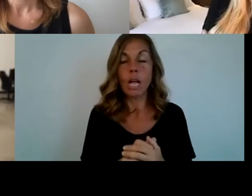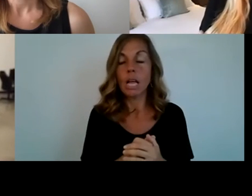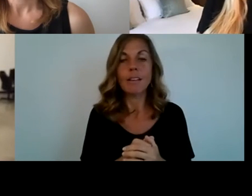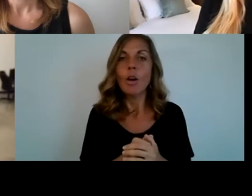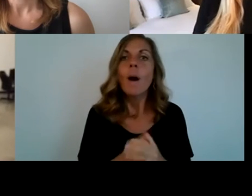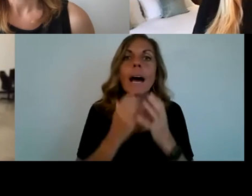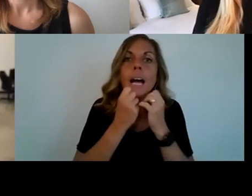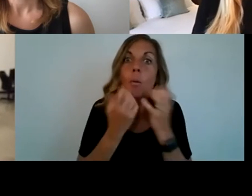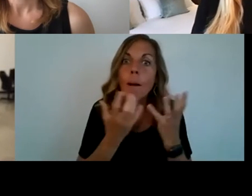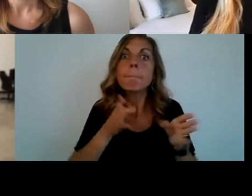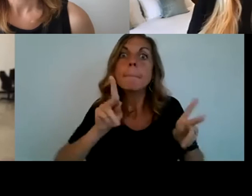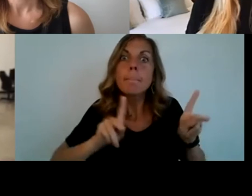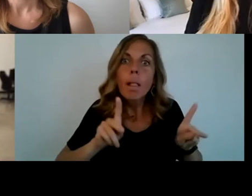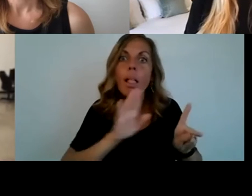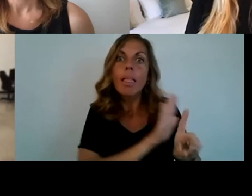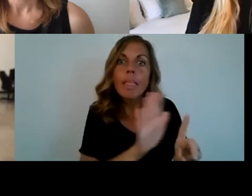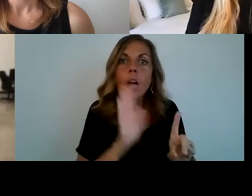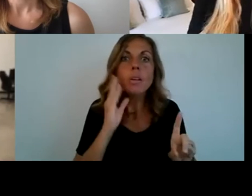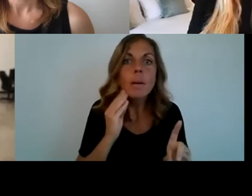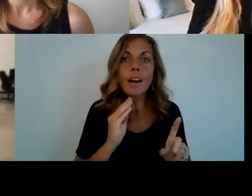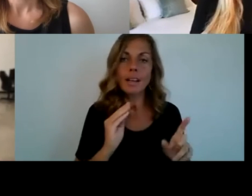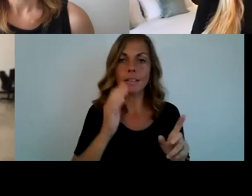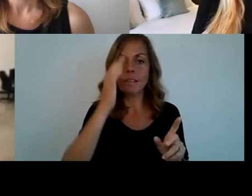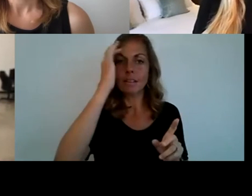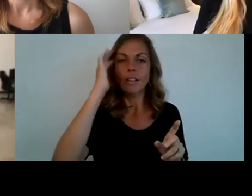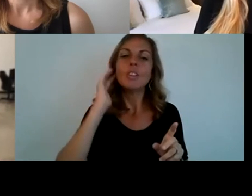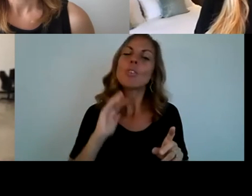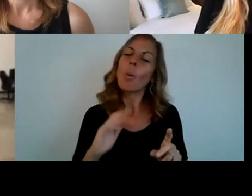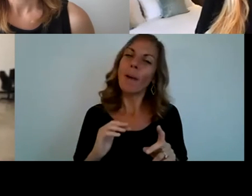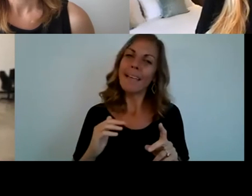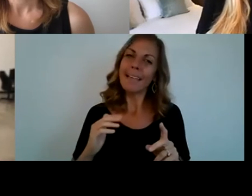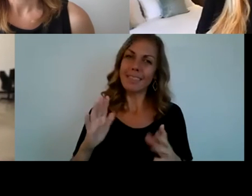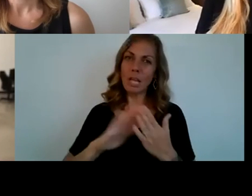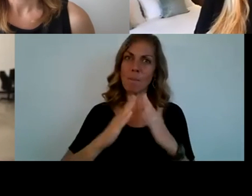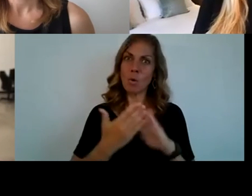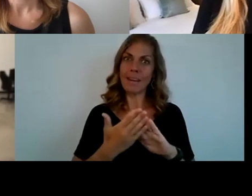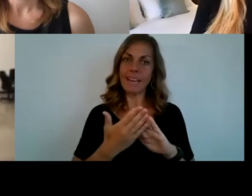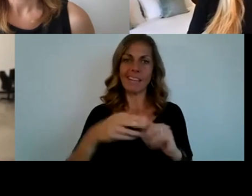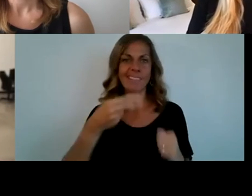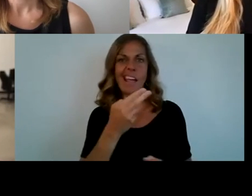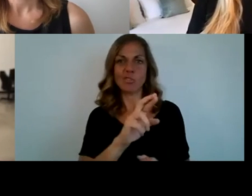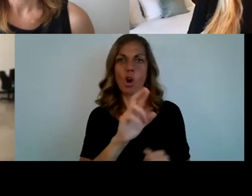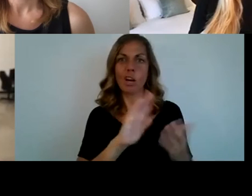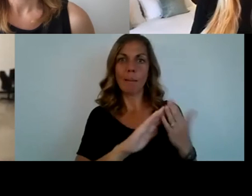they were having. And so, the community for a very long time, the HR community, when I